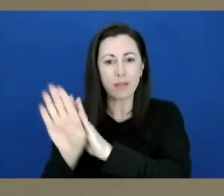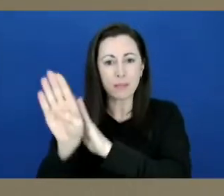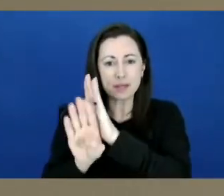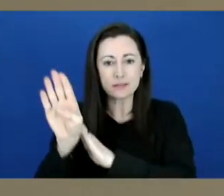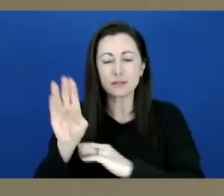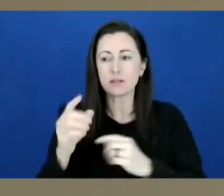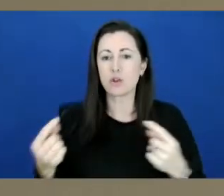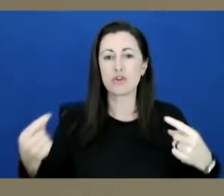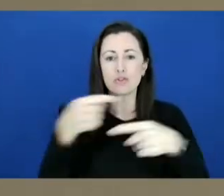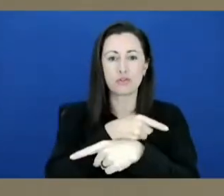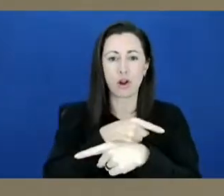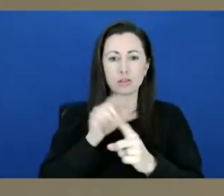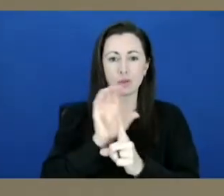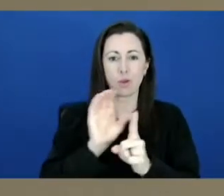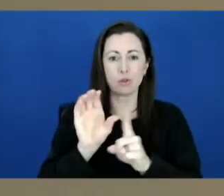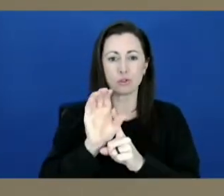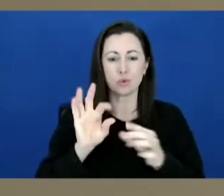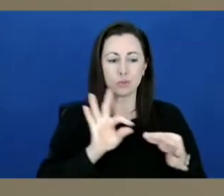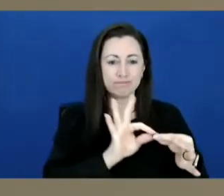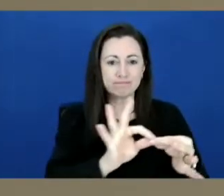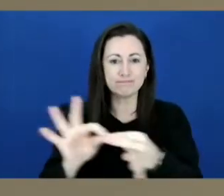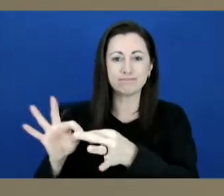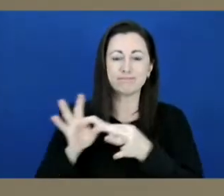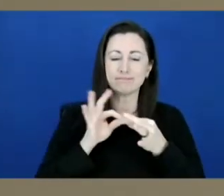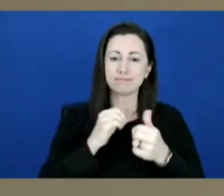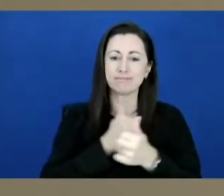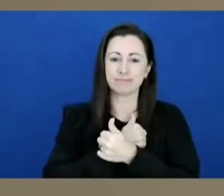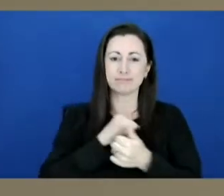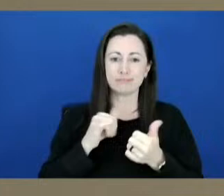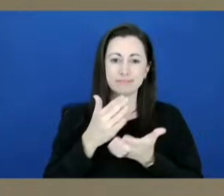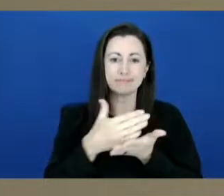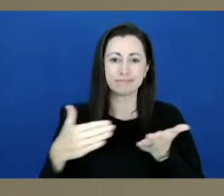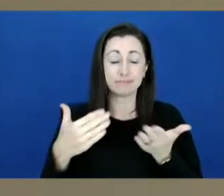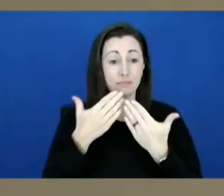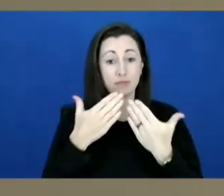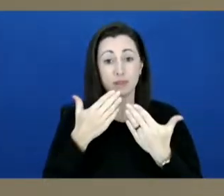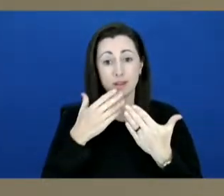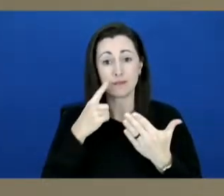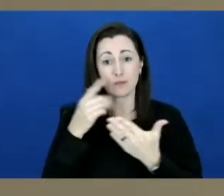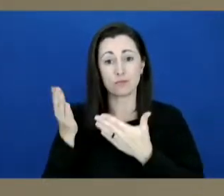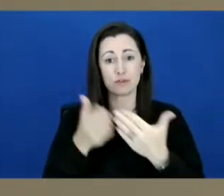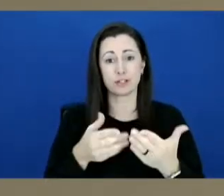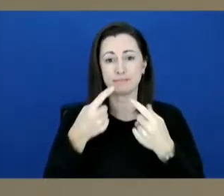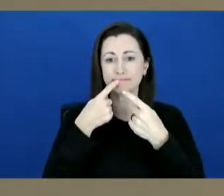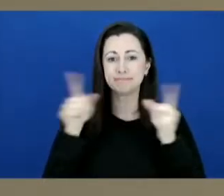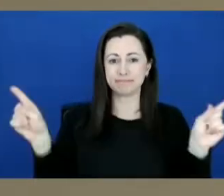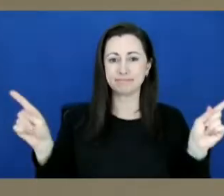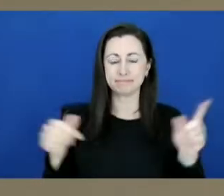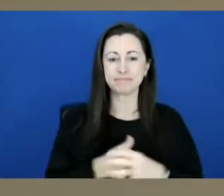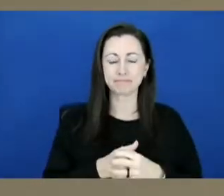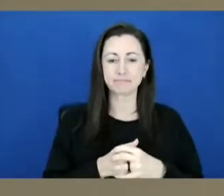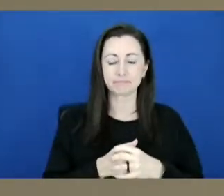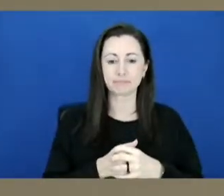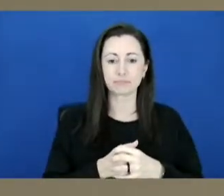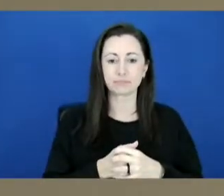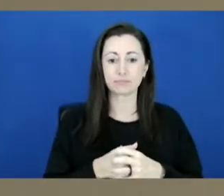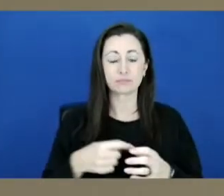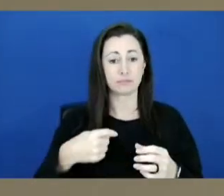WOMEN'S EMPOWERMENT AND SUSTAINABLE DEVELOPMENT AND